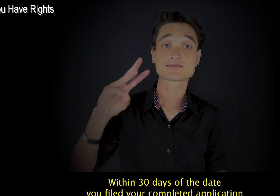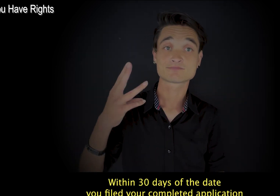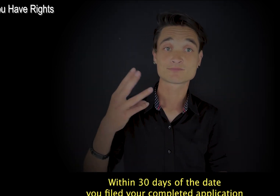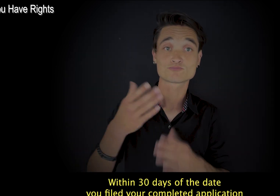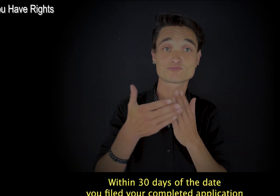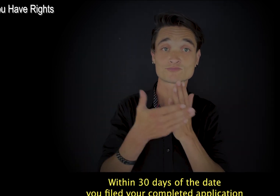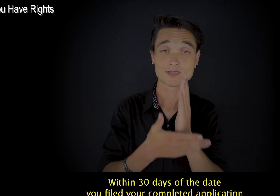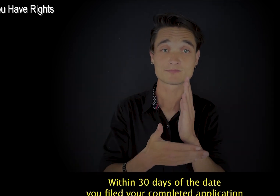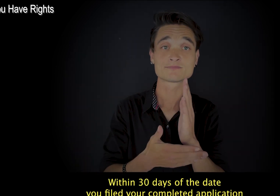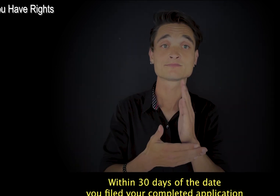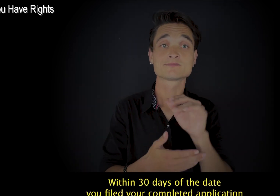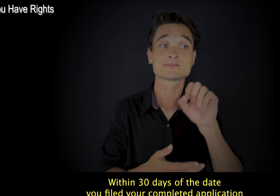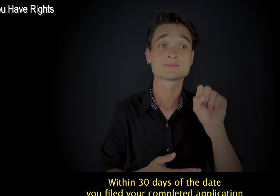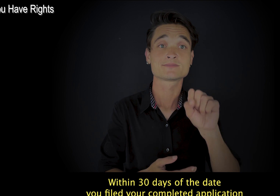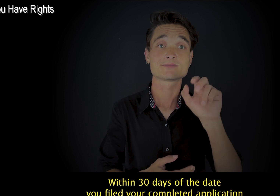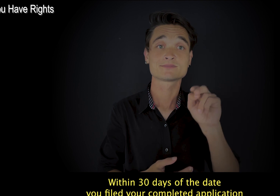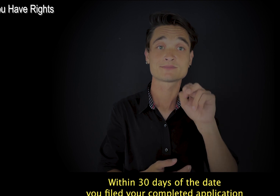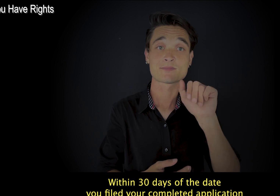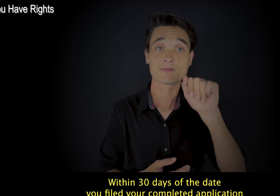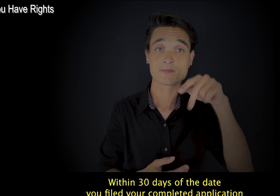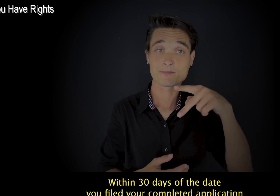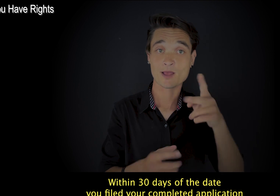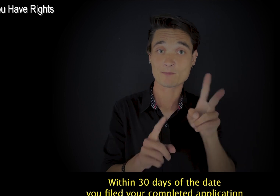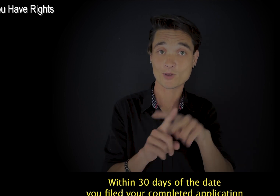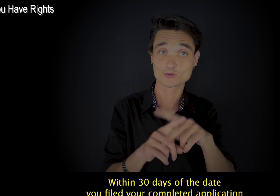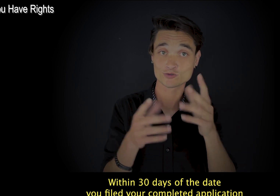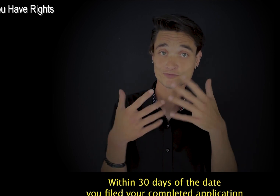Within 30 days of the date you filed your completed application